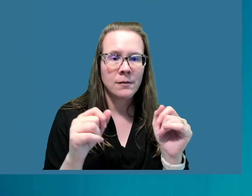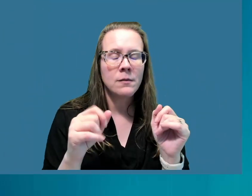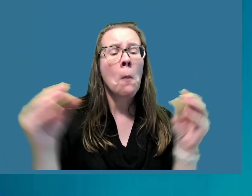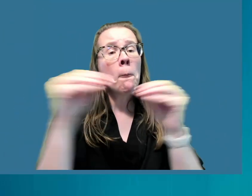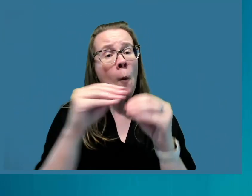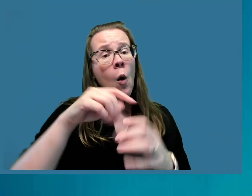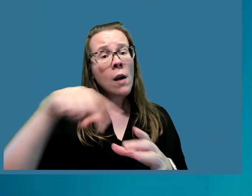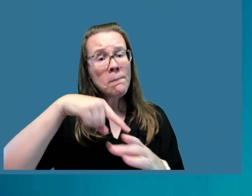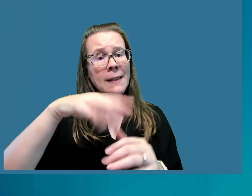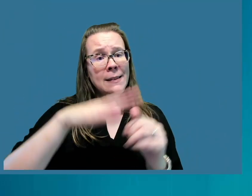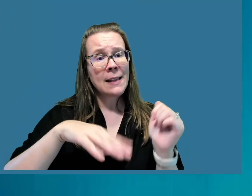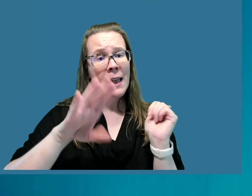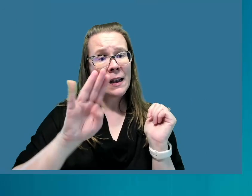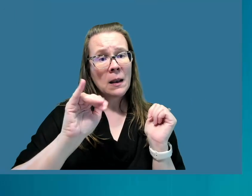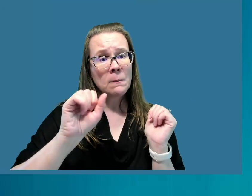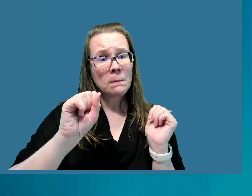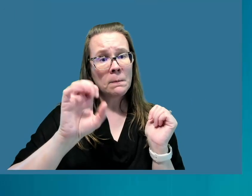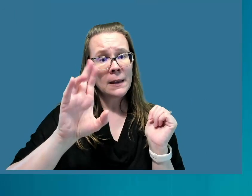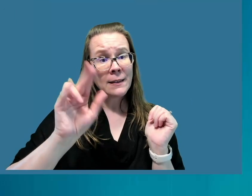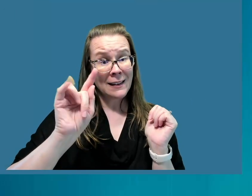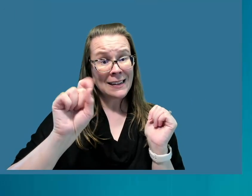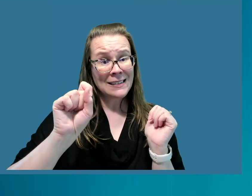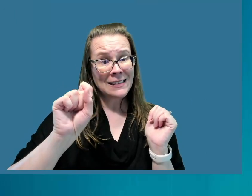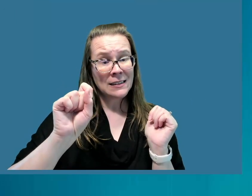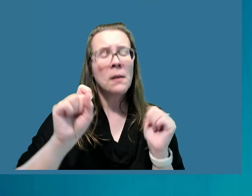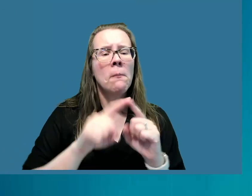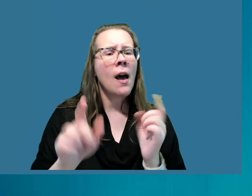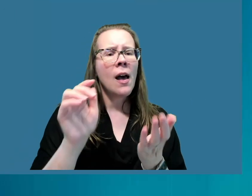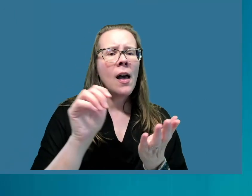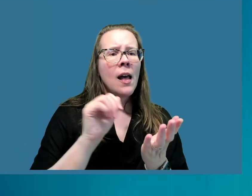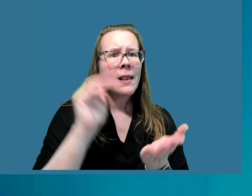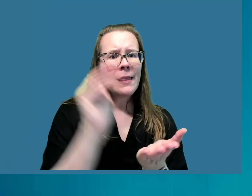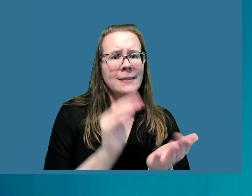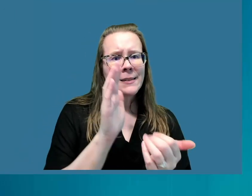rubbery, or smooth. You want it to be kind of shaggy. More--so like more mixed than a biscuit